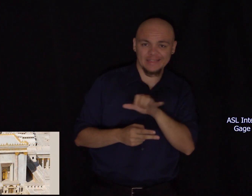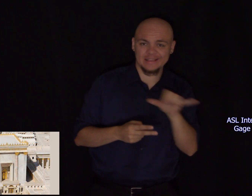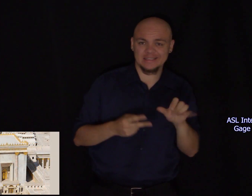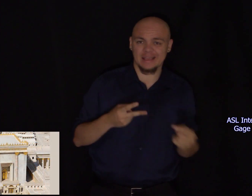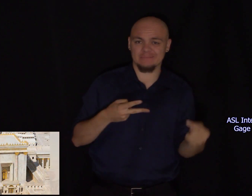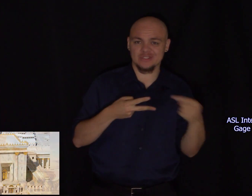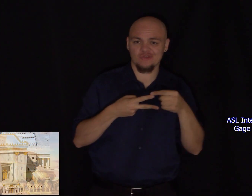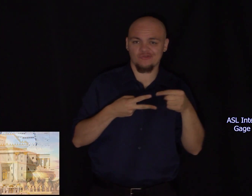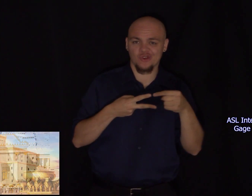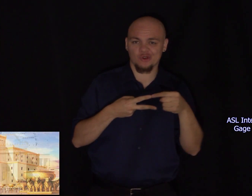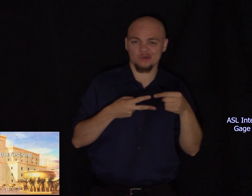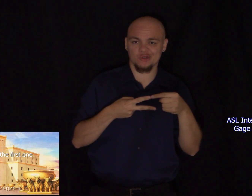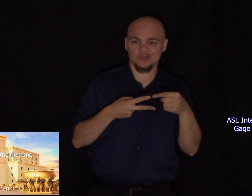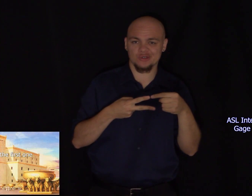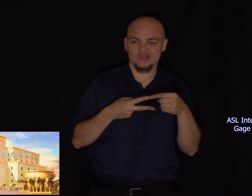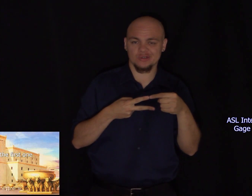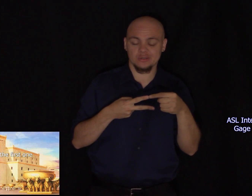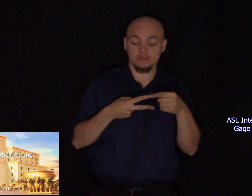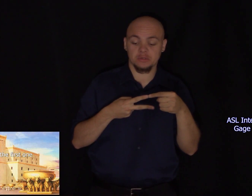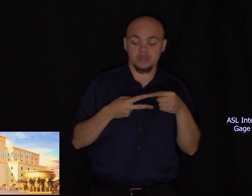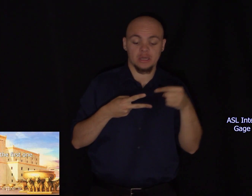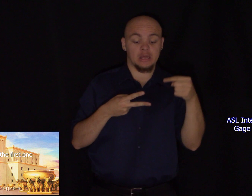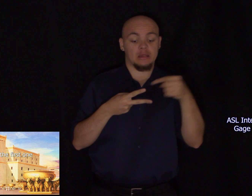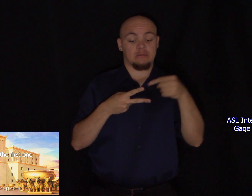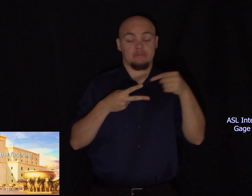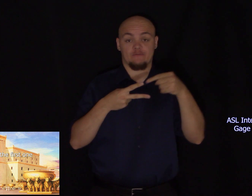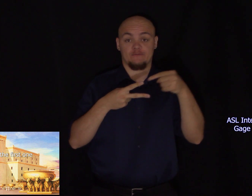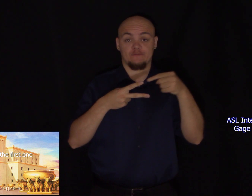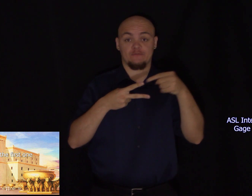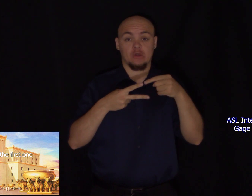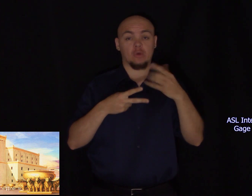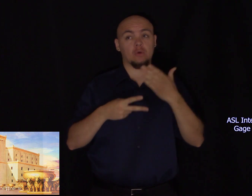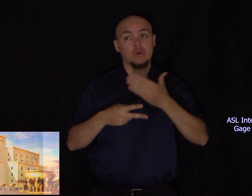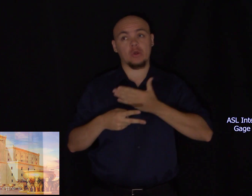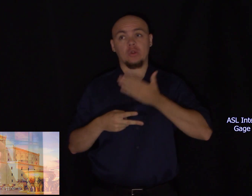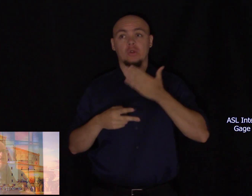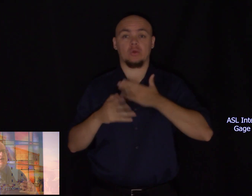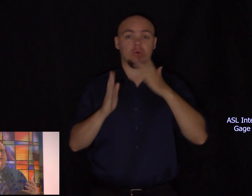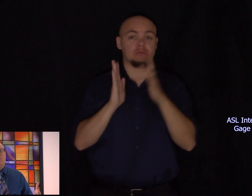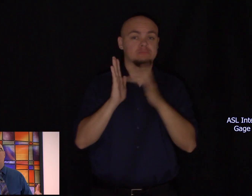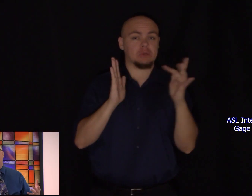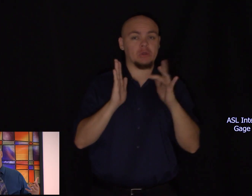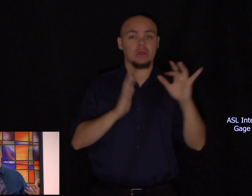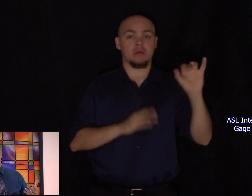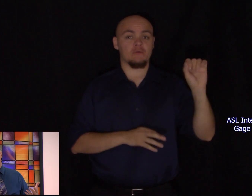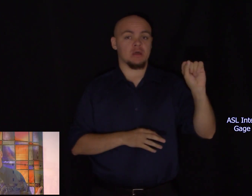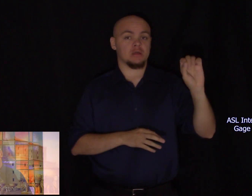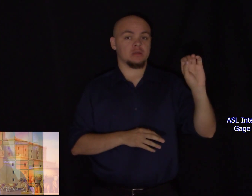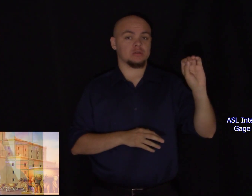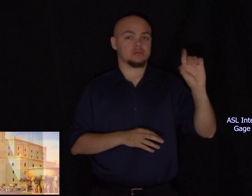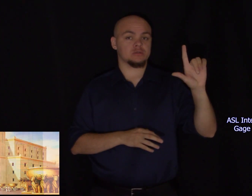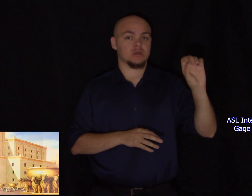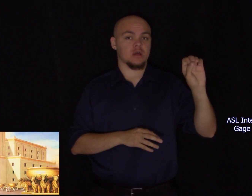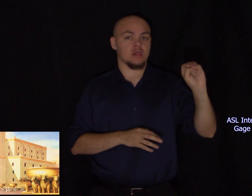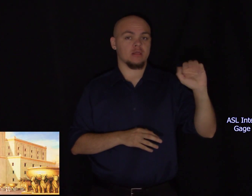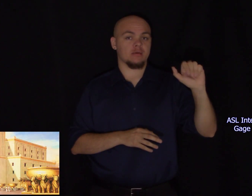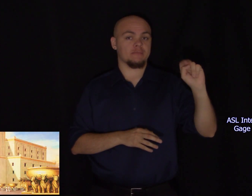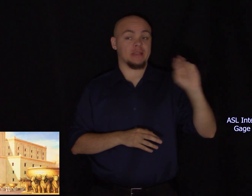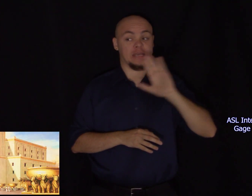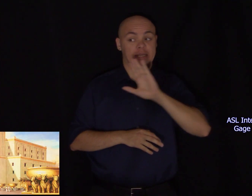temple isn't as good as the first one and when you compare the glory and splendor of Solomon's Temple